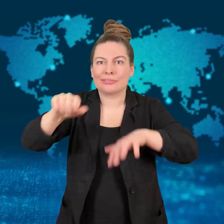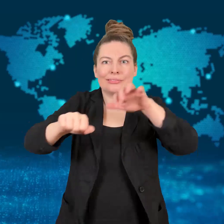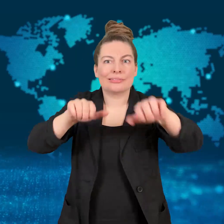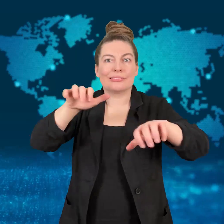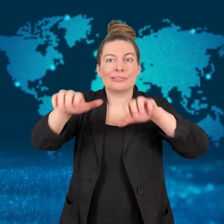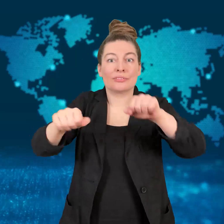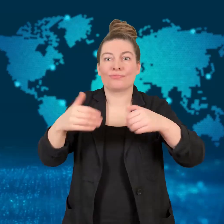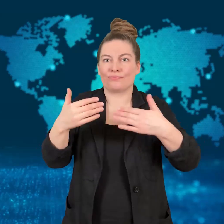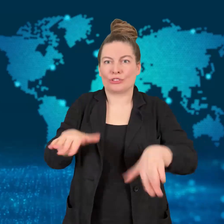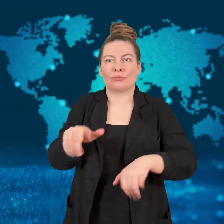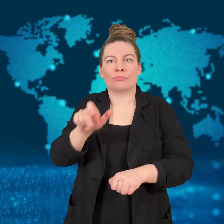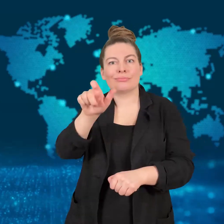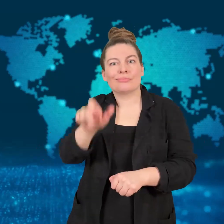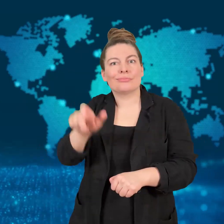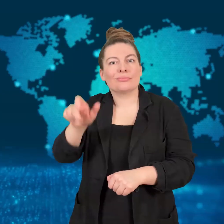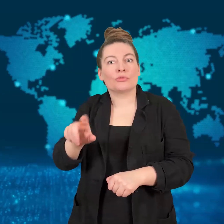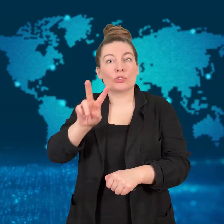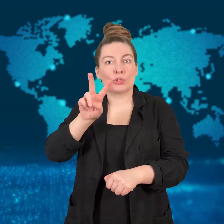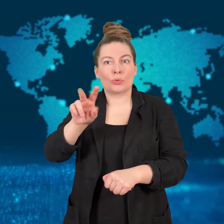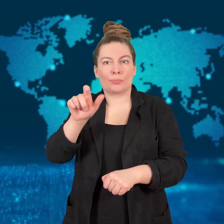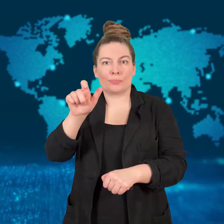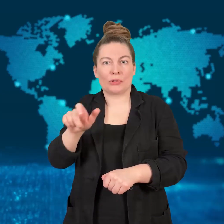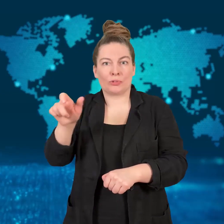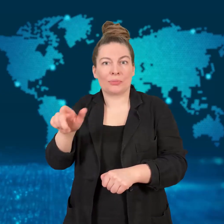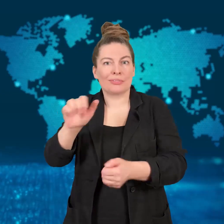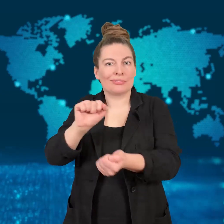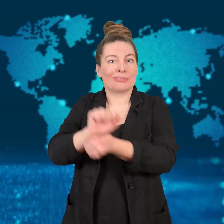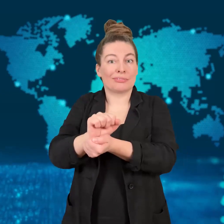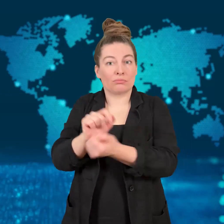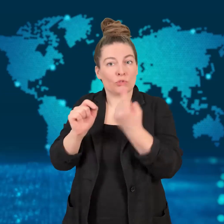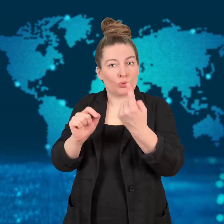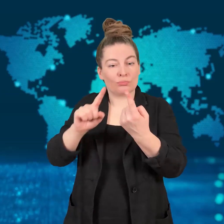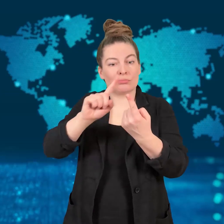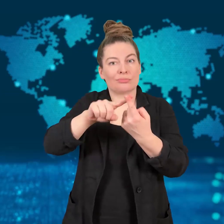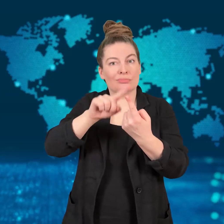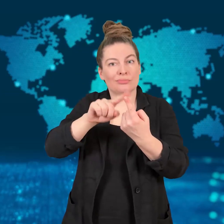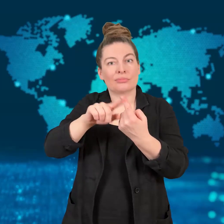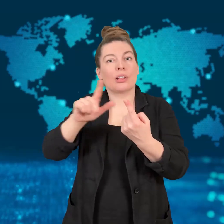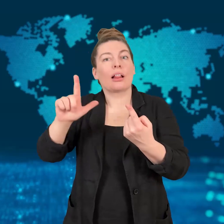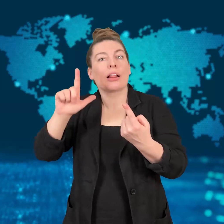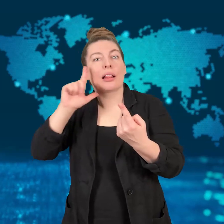that almost 70 people were buried there,